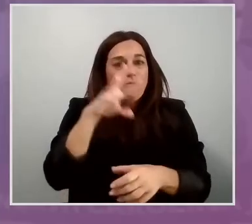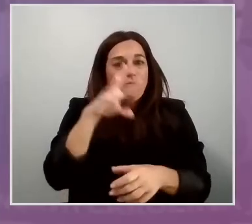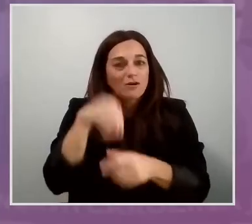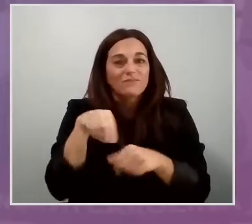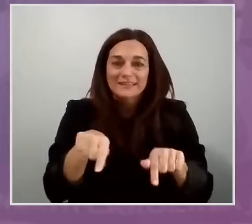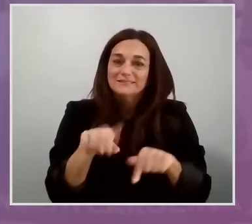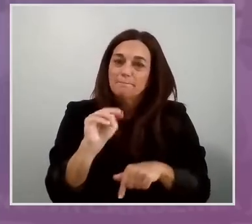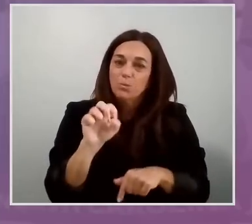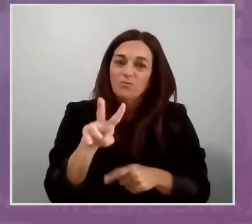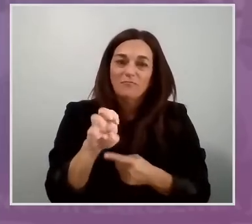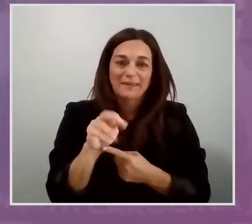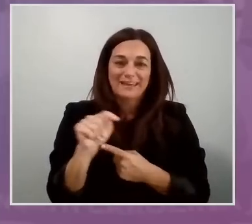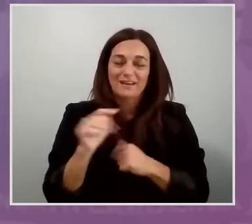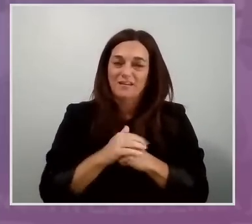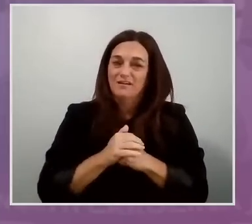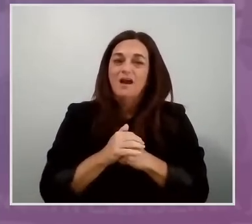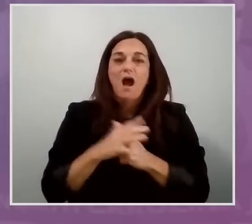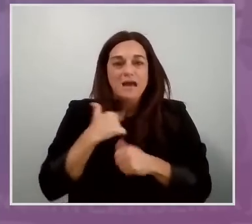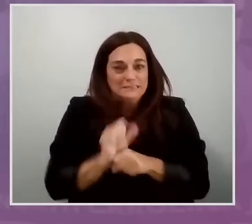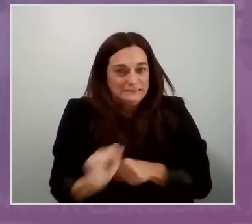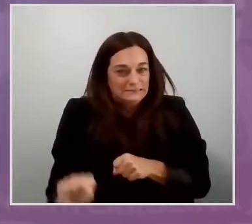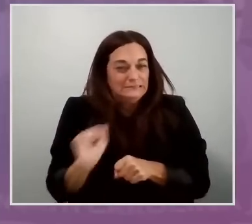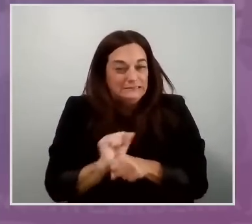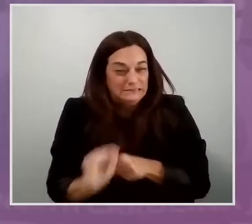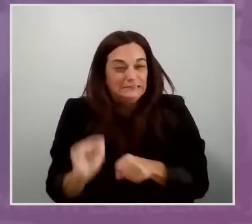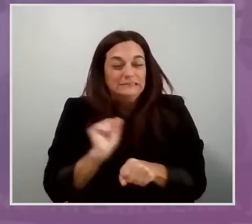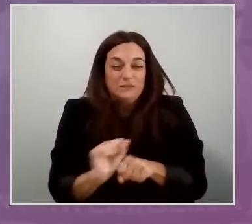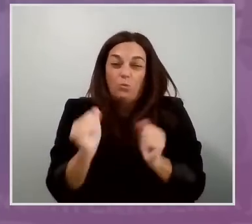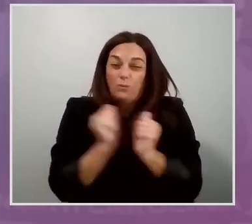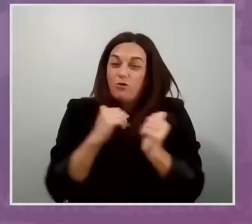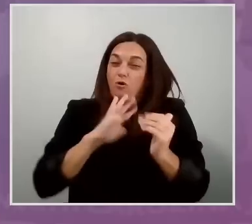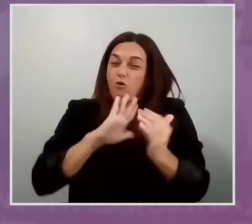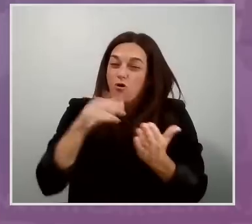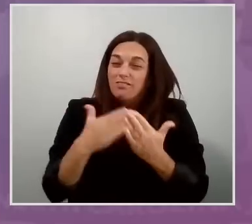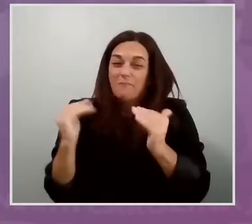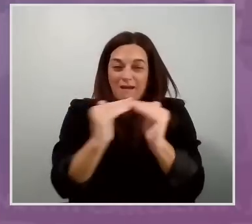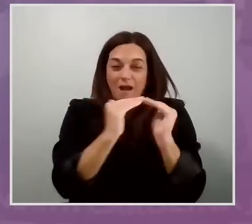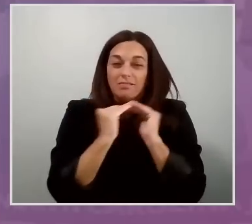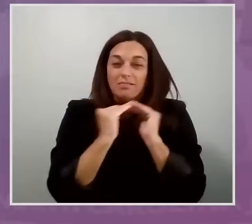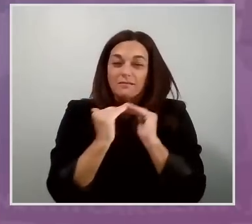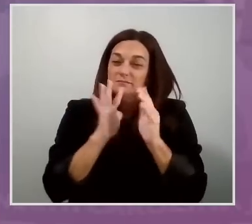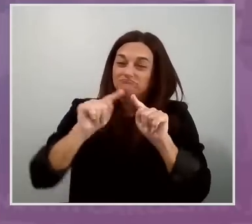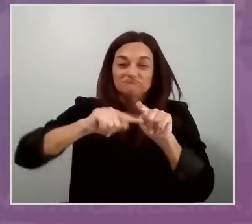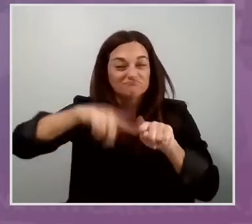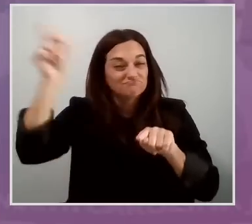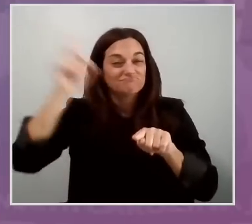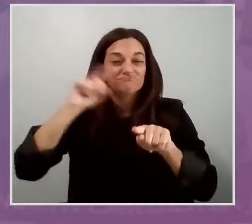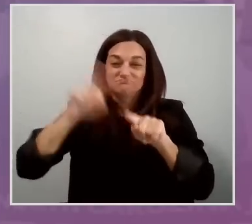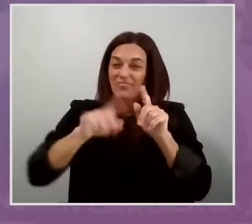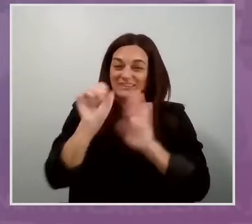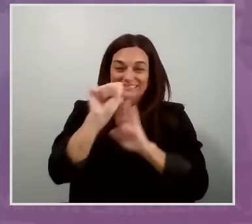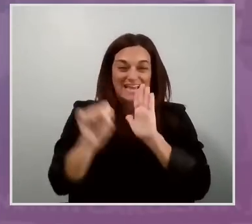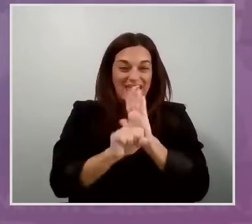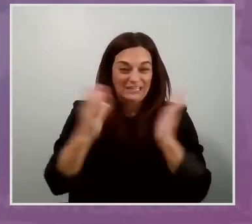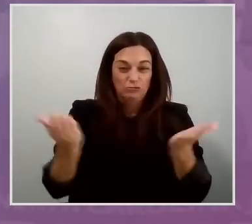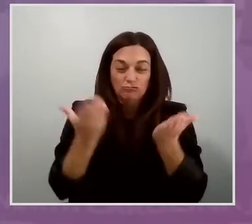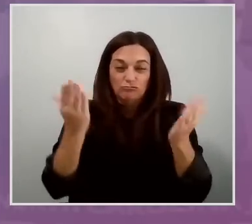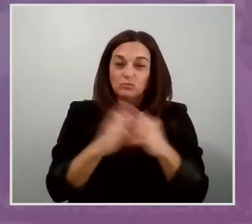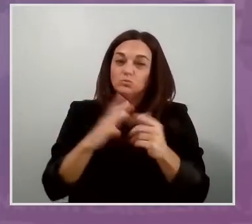I AM SO PROUD AND HUMBLED TO BE PART OF THIS MOVEMENT. AND I HAVE BEEN WORKING